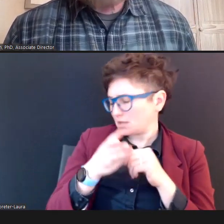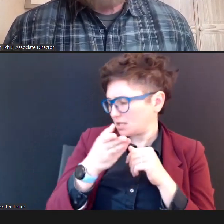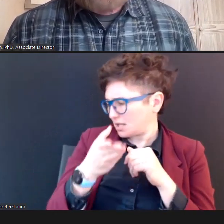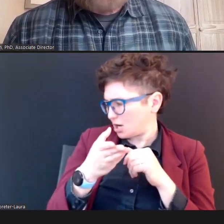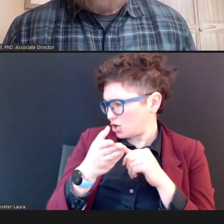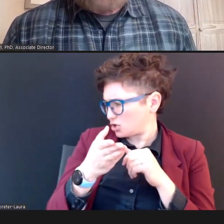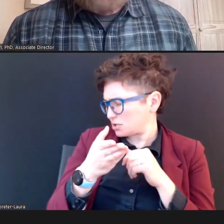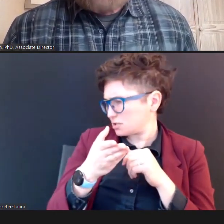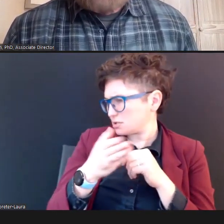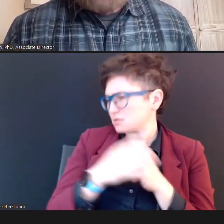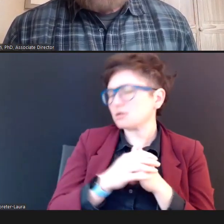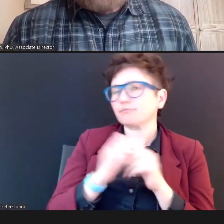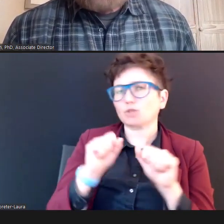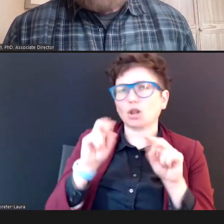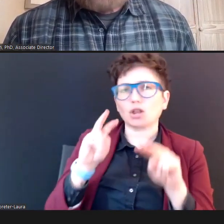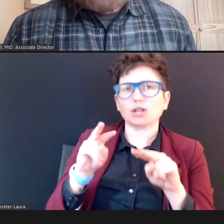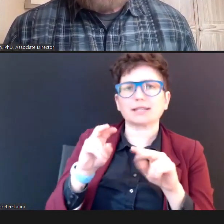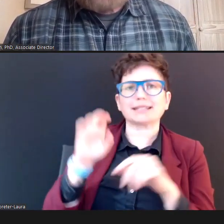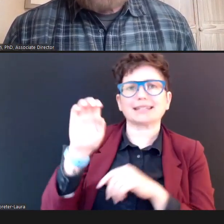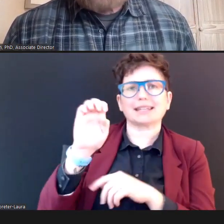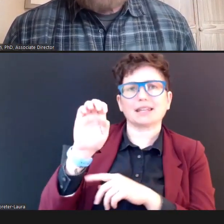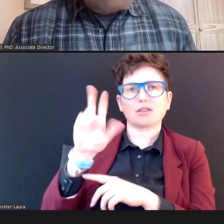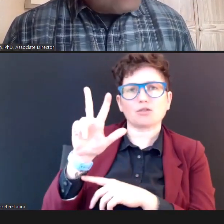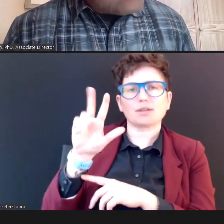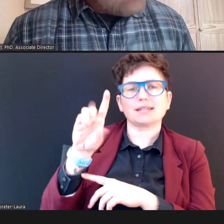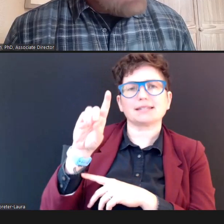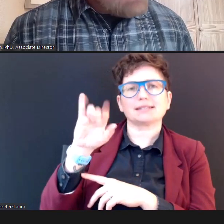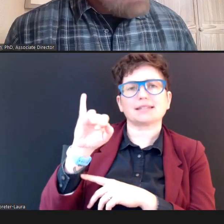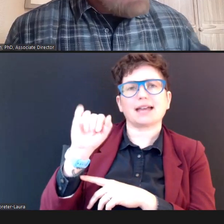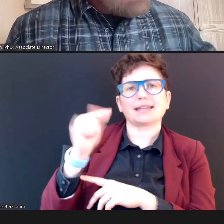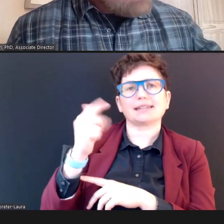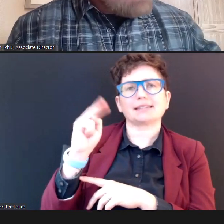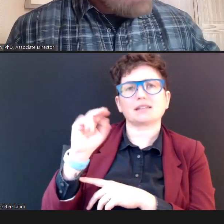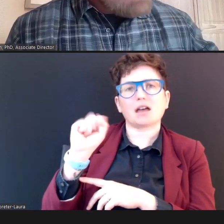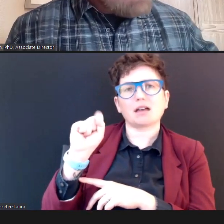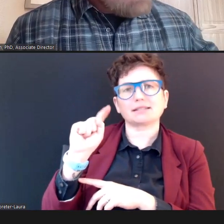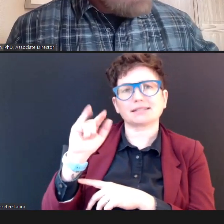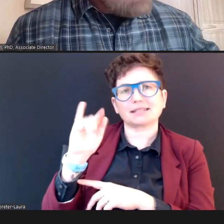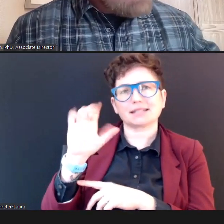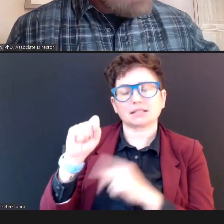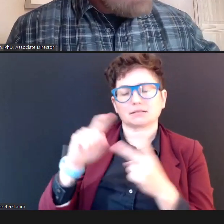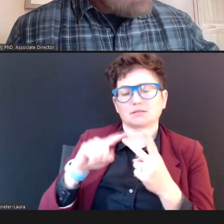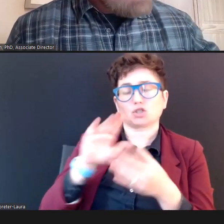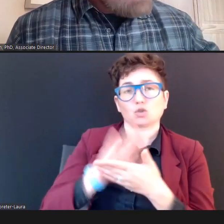would you could look at E3 Diagnostics